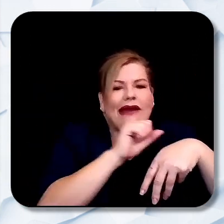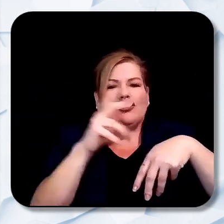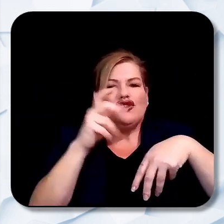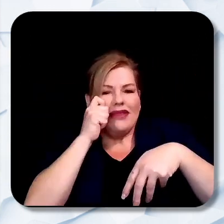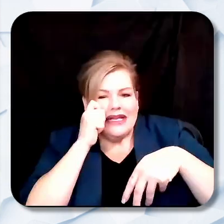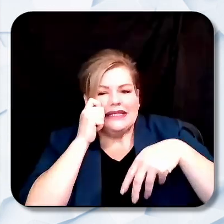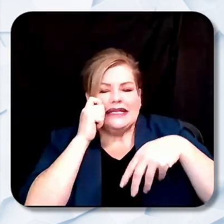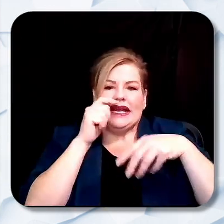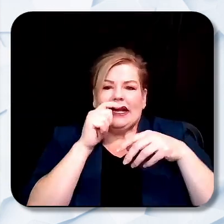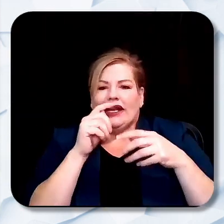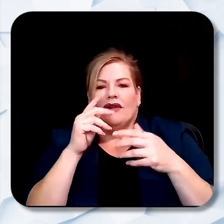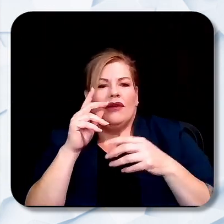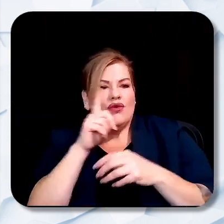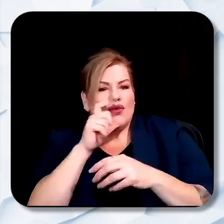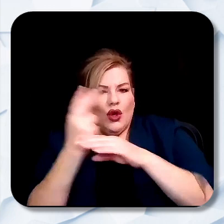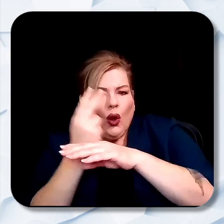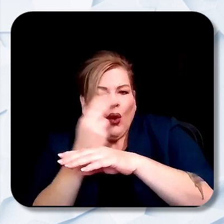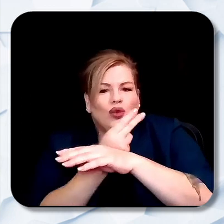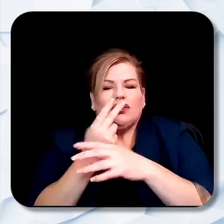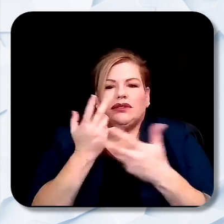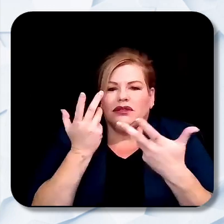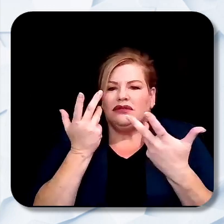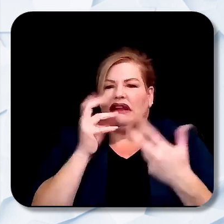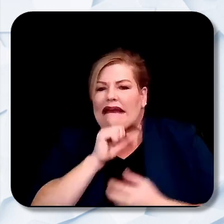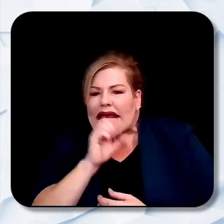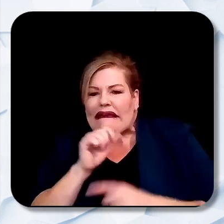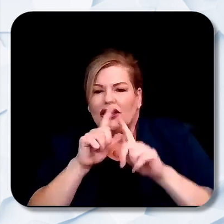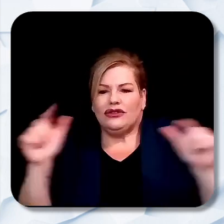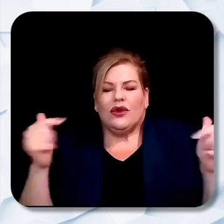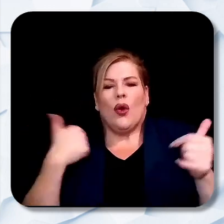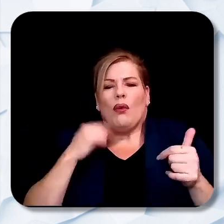the bottom of the screen. Um! And uh, we'll share out a broader website that folks can